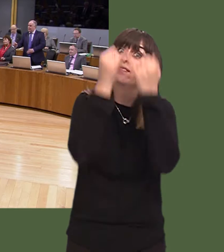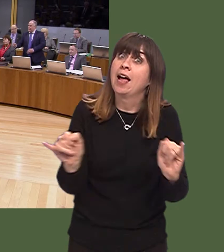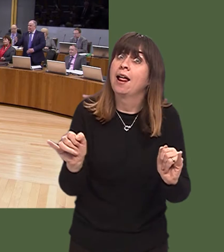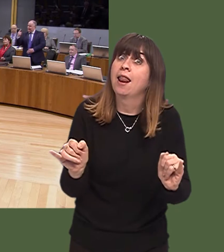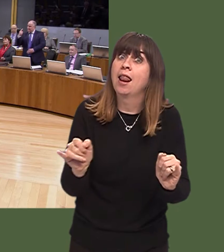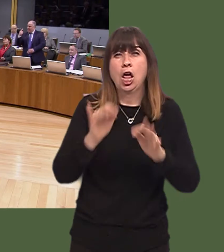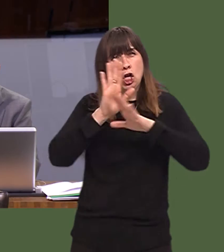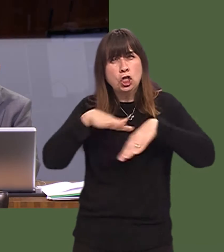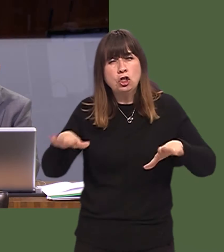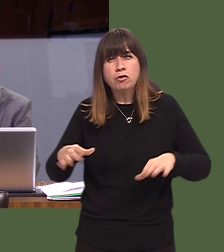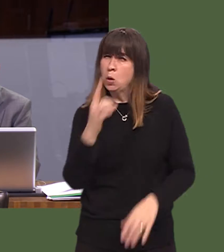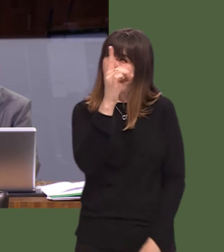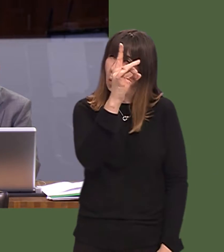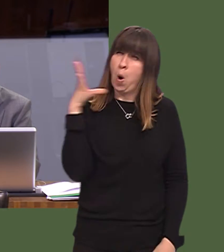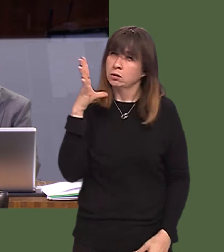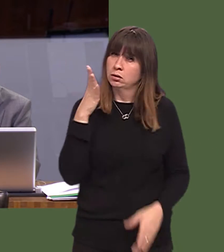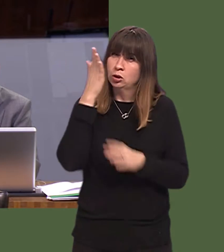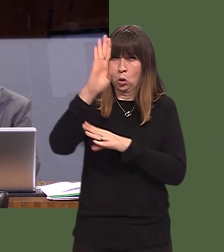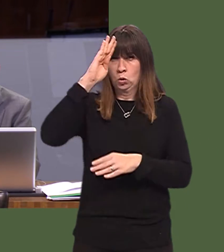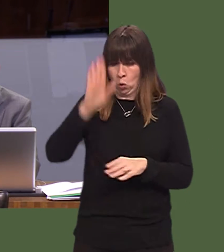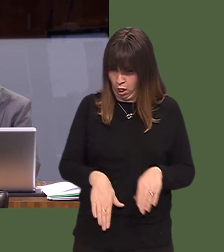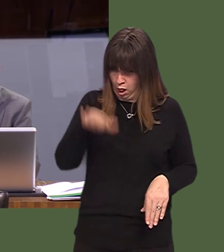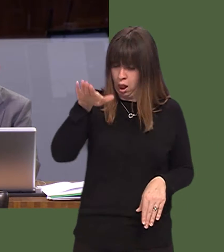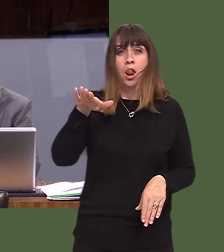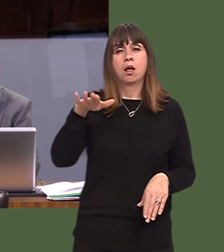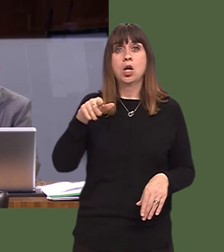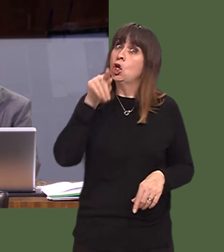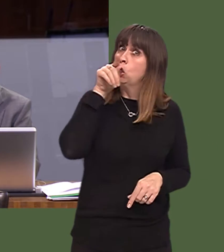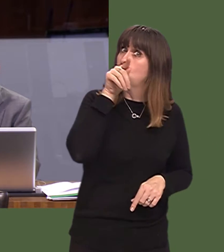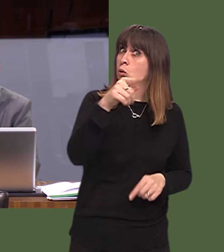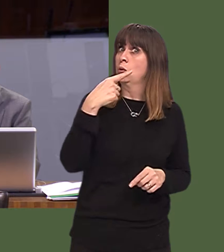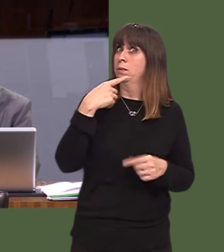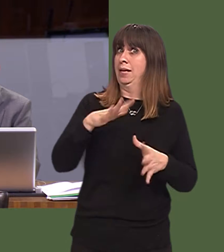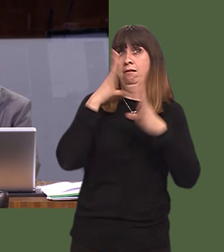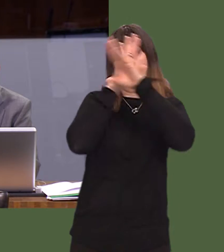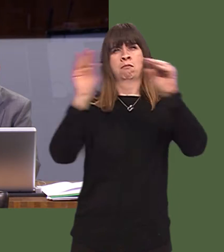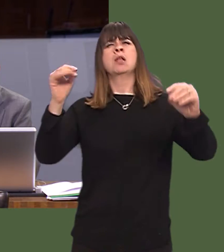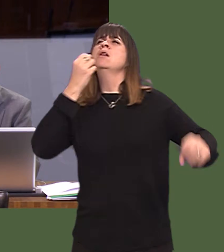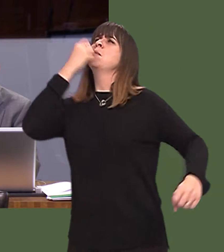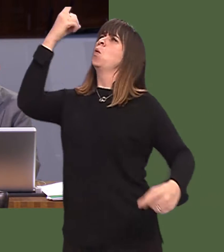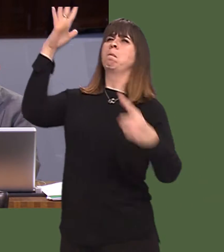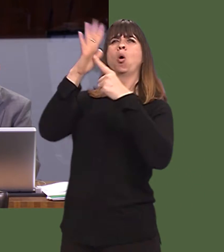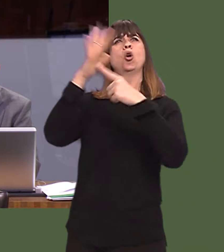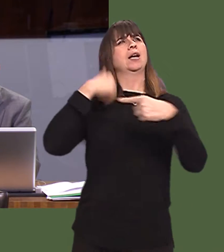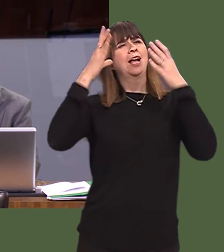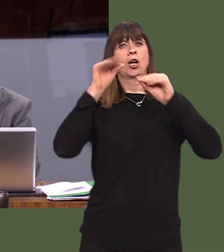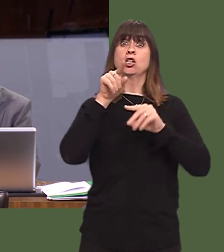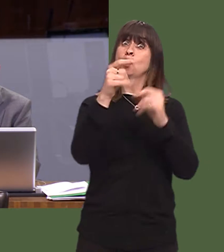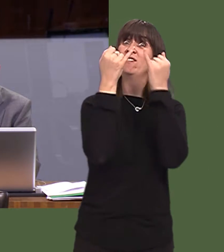Kids get one chance to go to school, First Minister. You said education is the priority; you have failed to deliver.